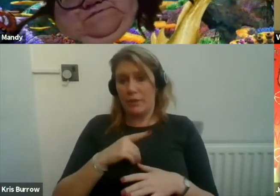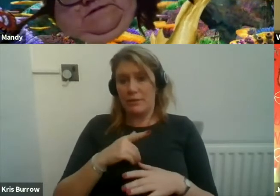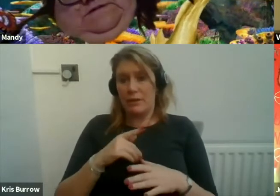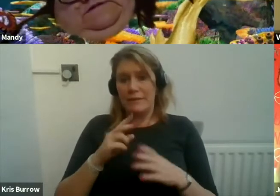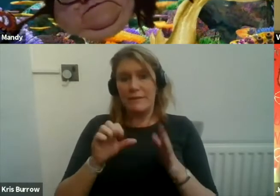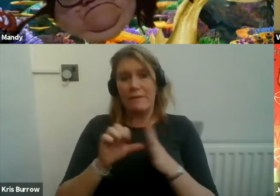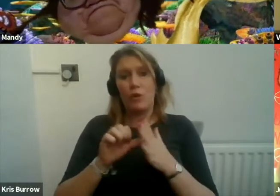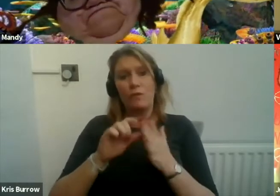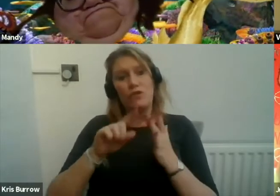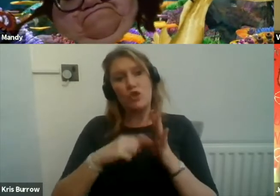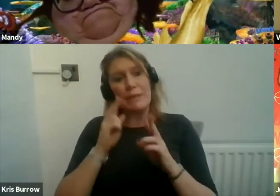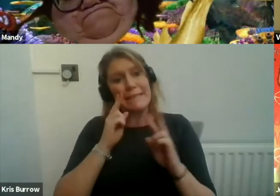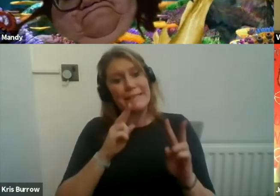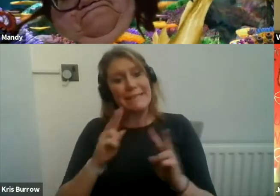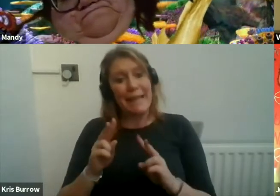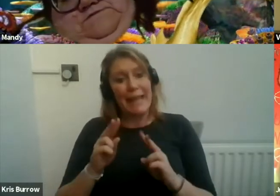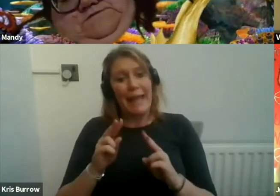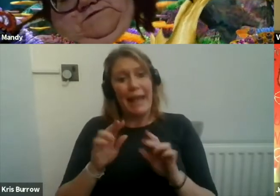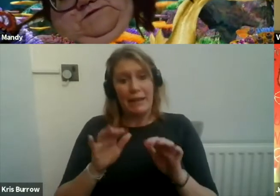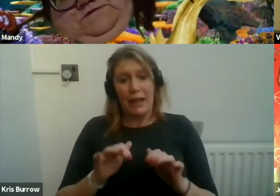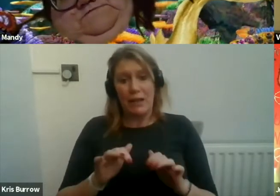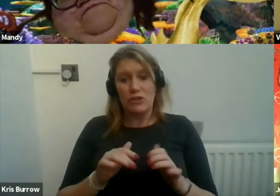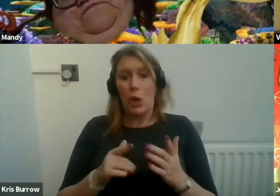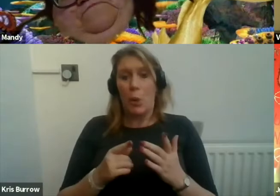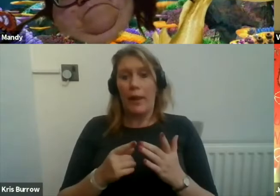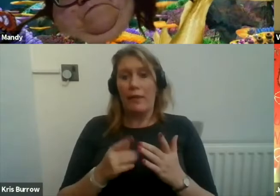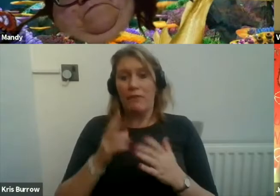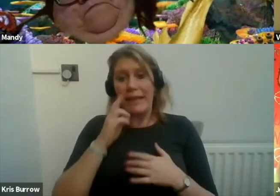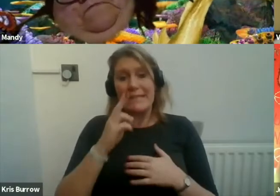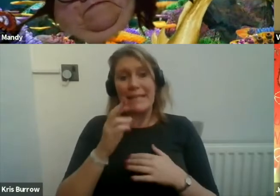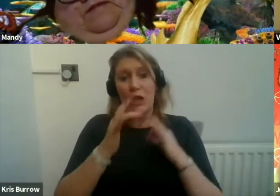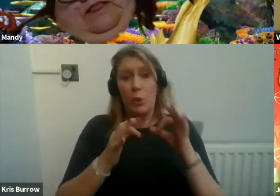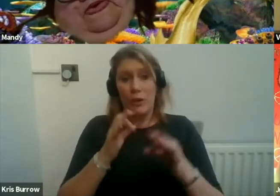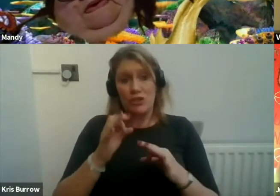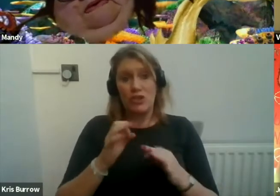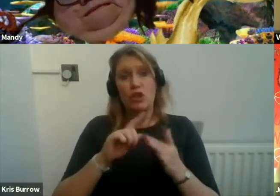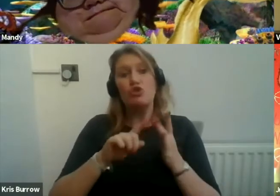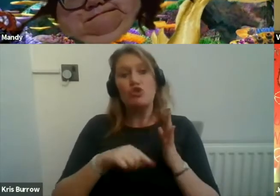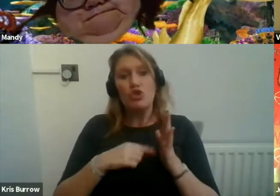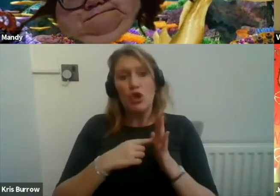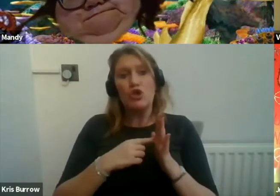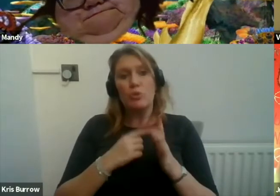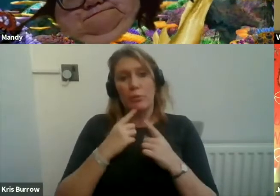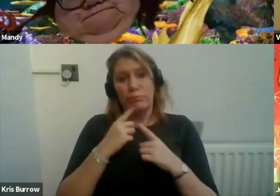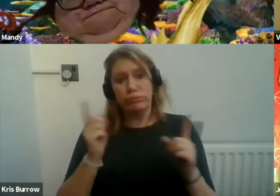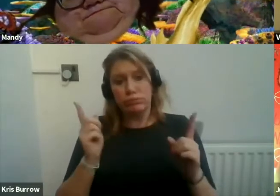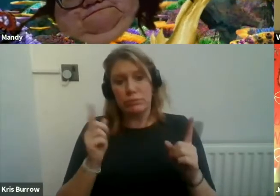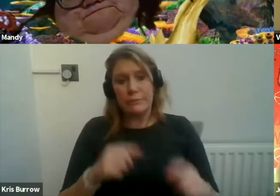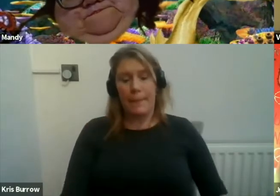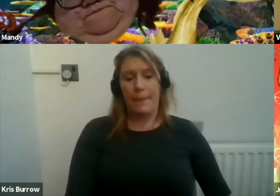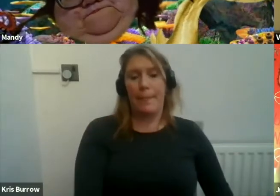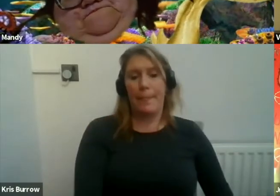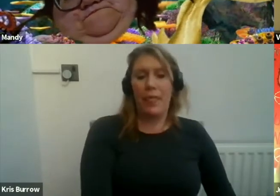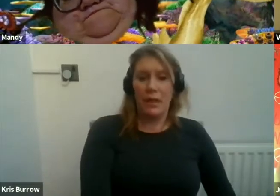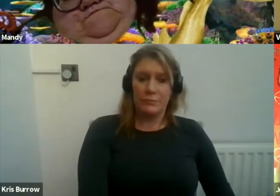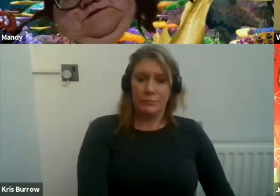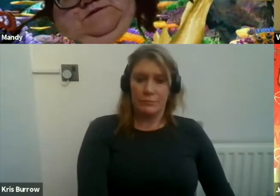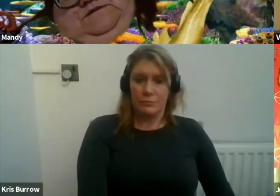Yes I can read out any questions that do come in. While we're filling the space